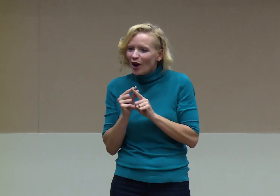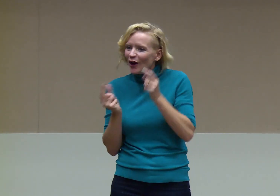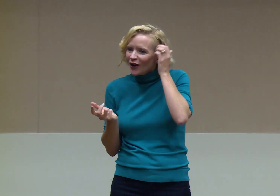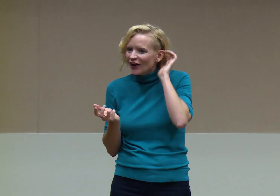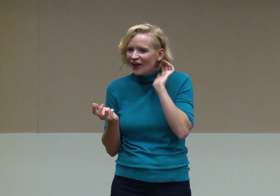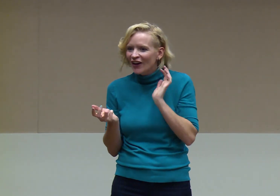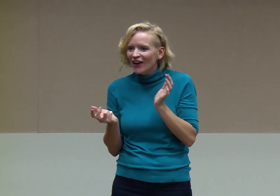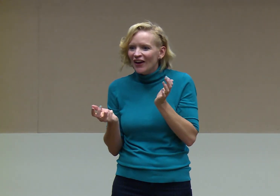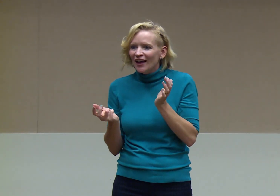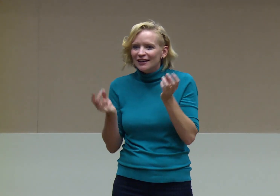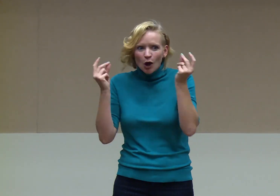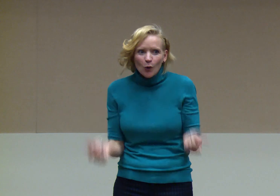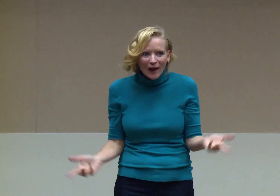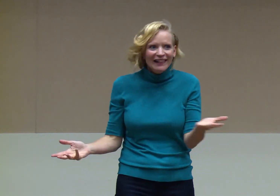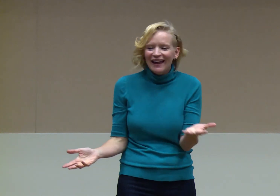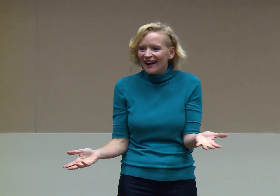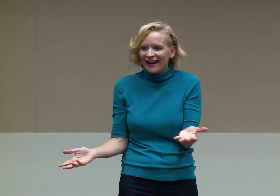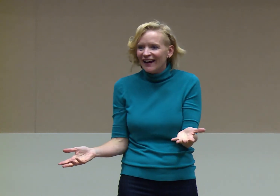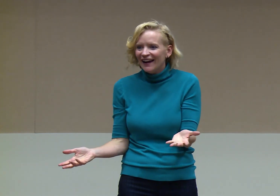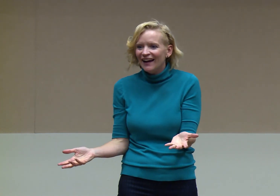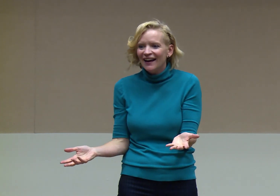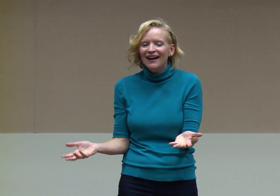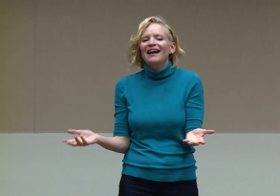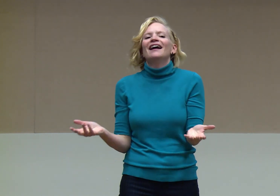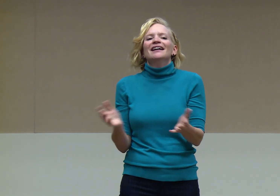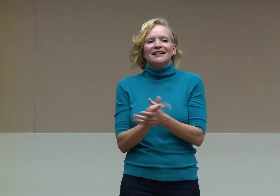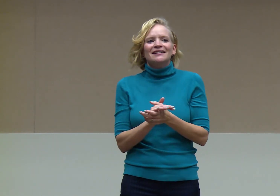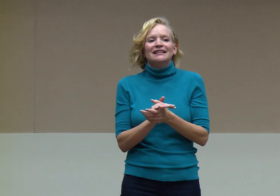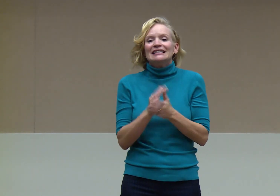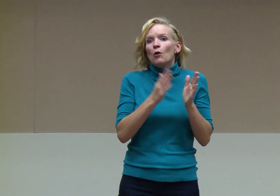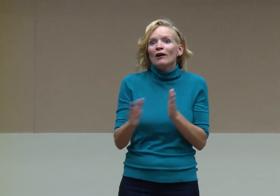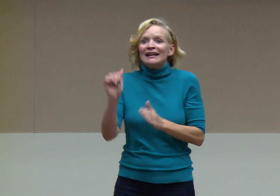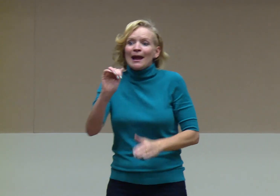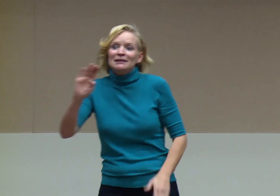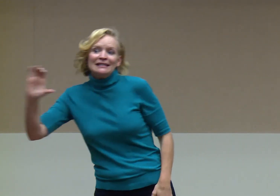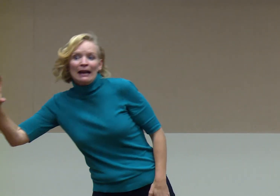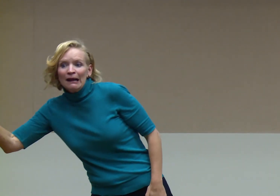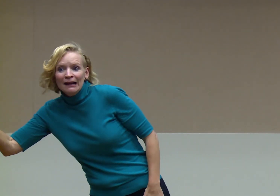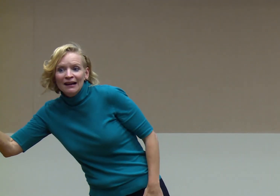How do you go find the word that you're looking for so quickly? How does it work?